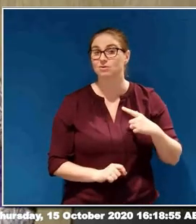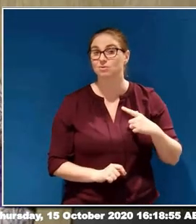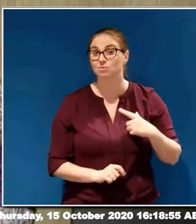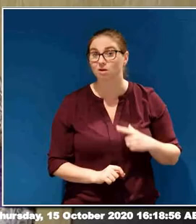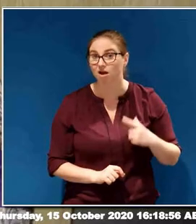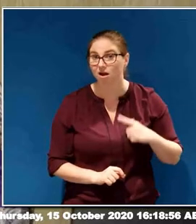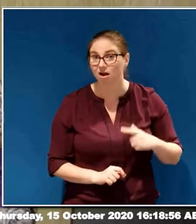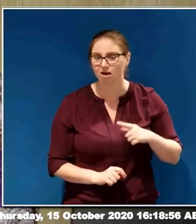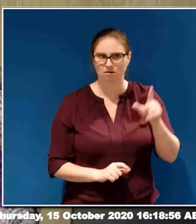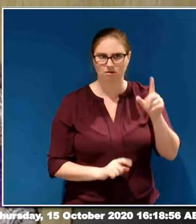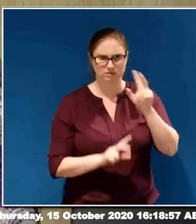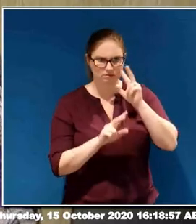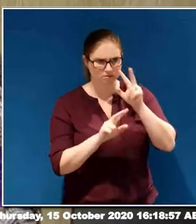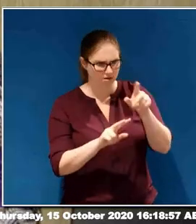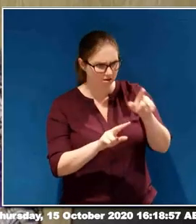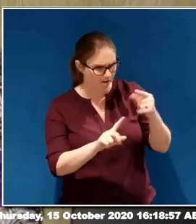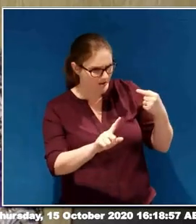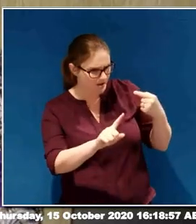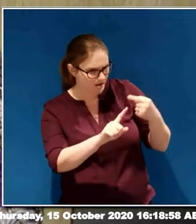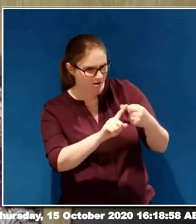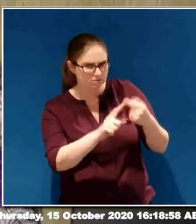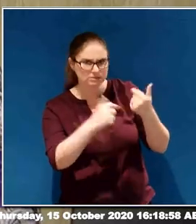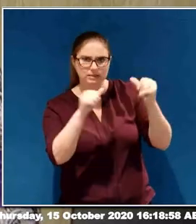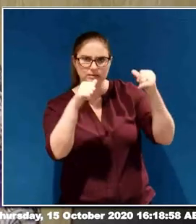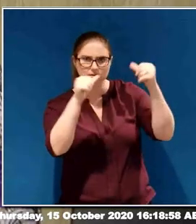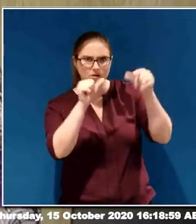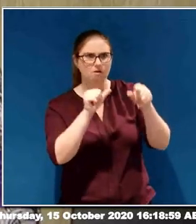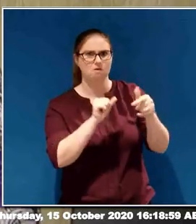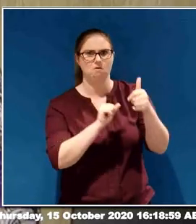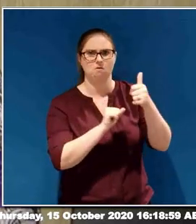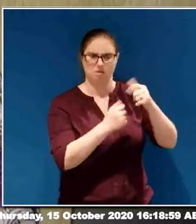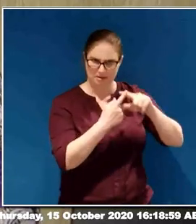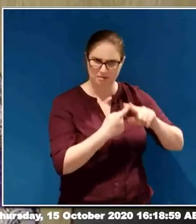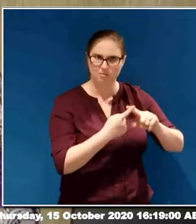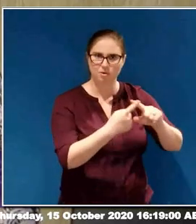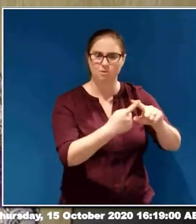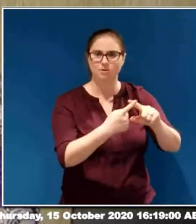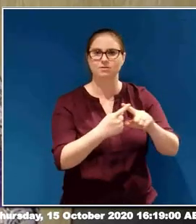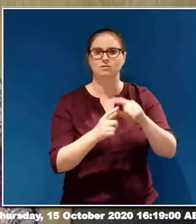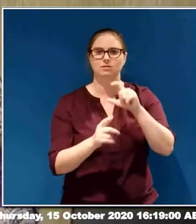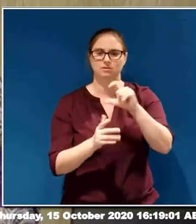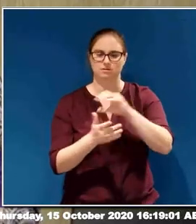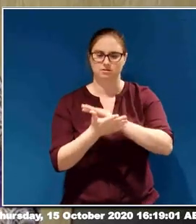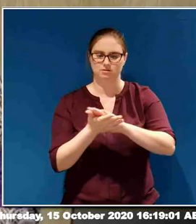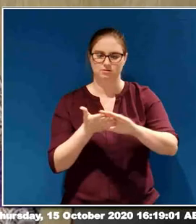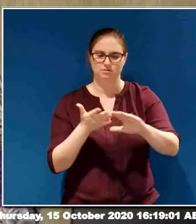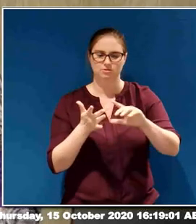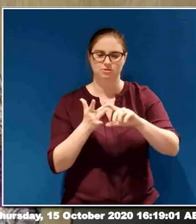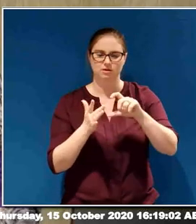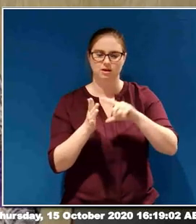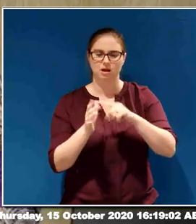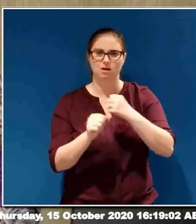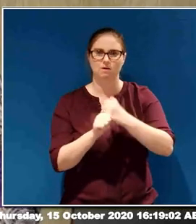So Chicago public schools, for example, is one and there's also California.